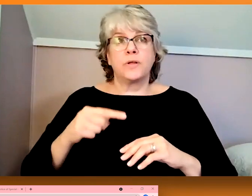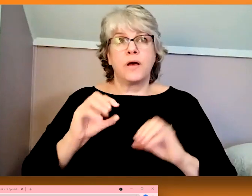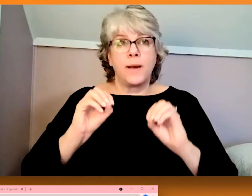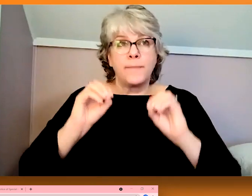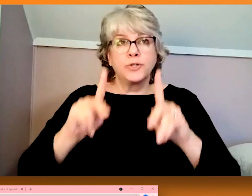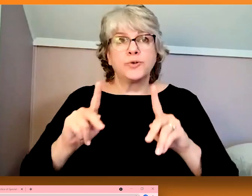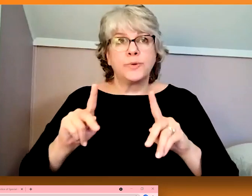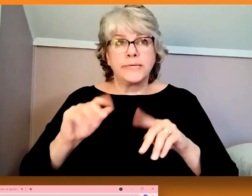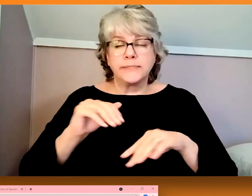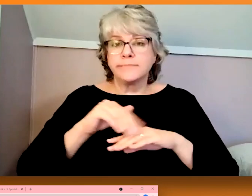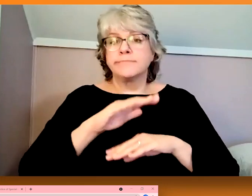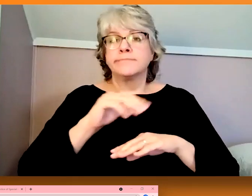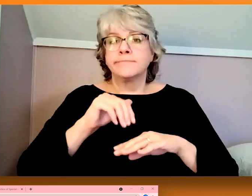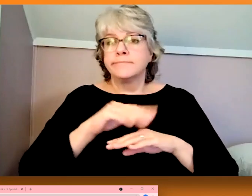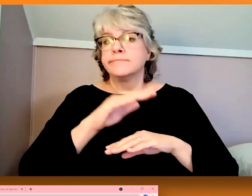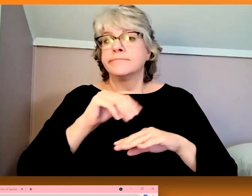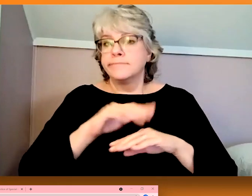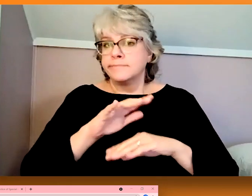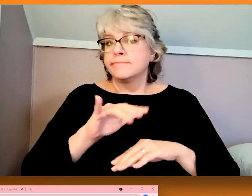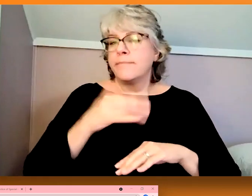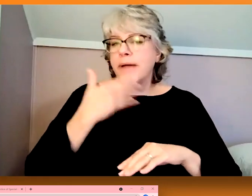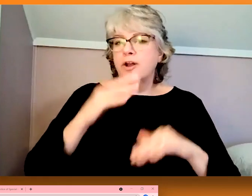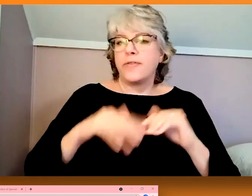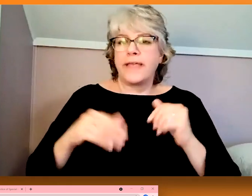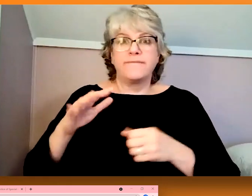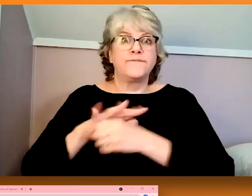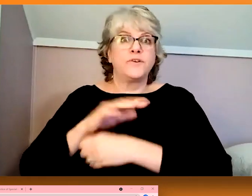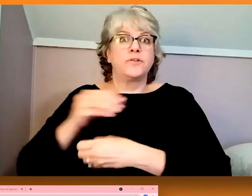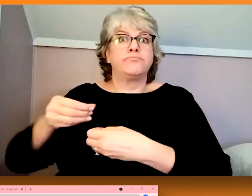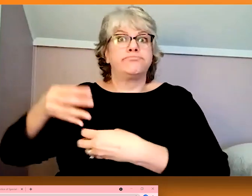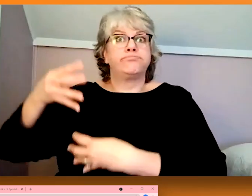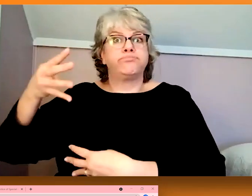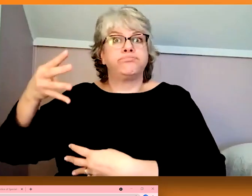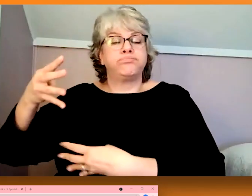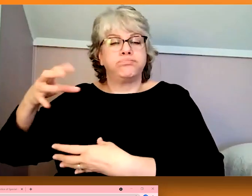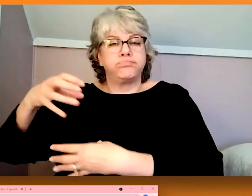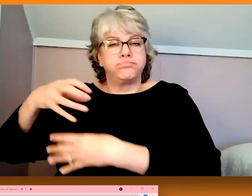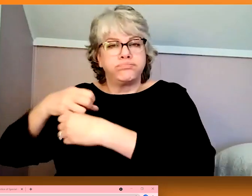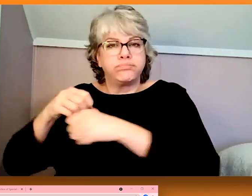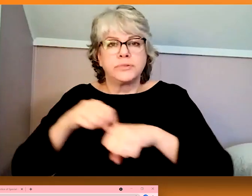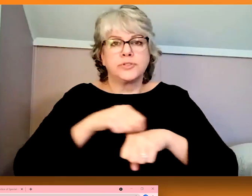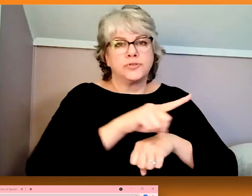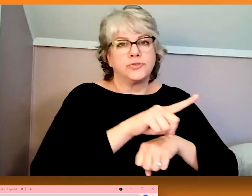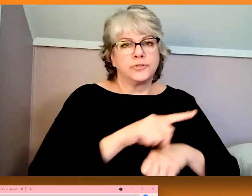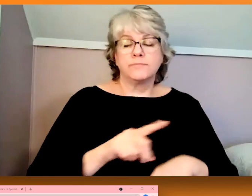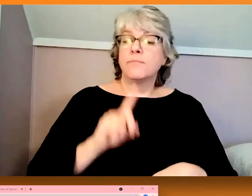through all of them, but so, yes, to answer Bob. Yes, they can share opportunities.